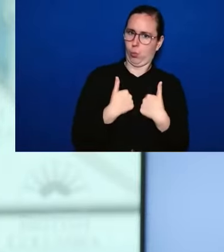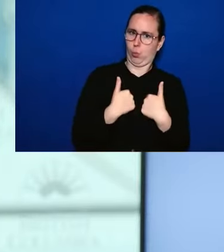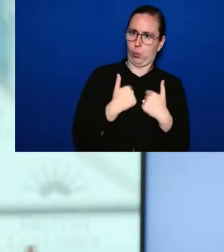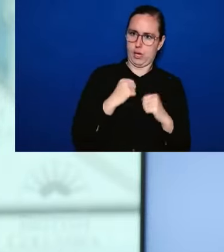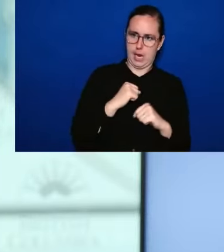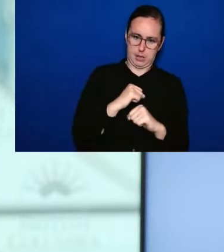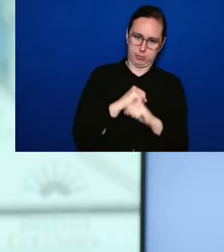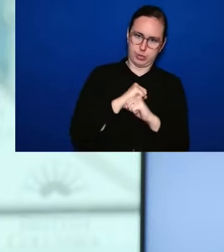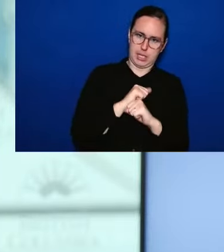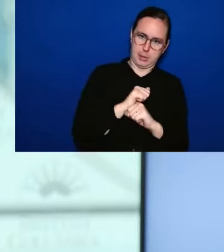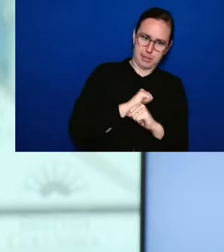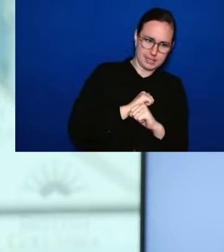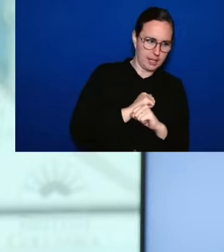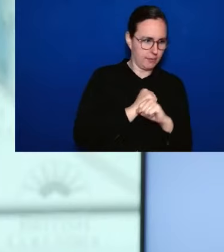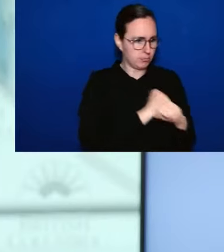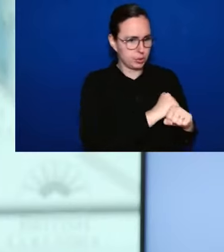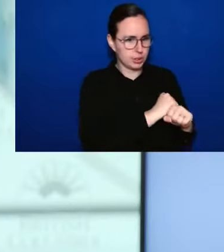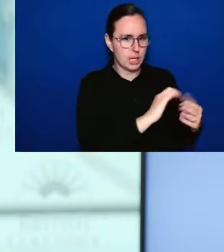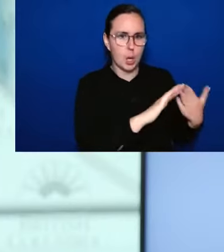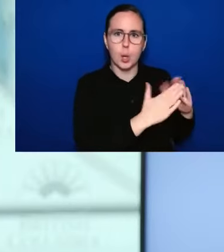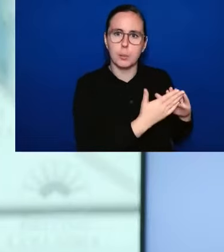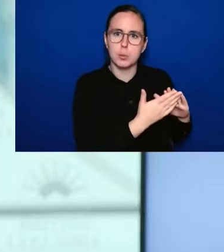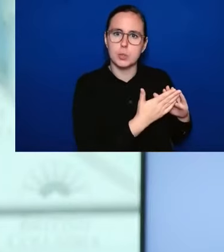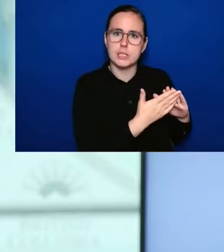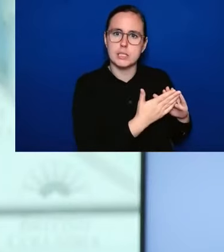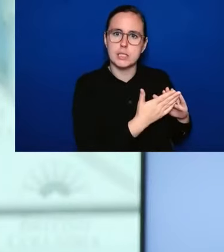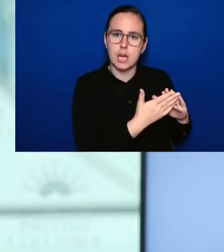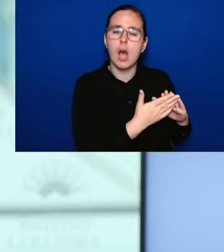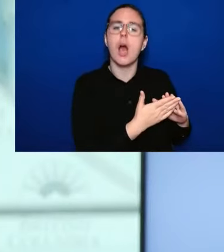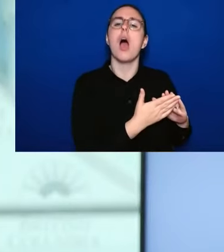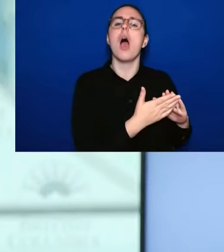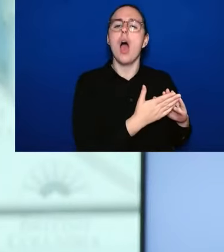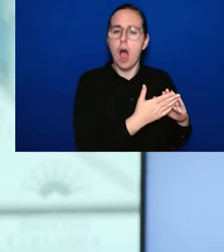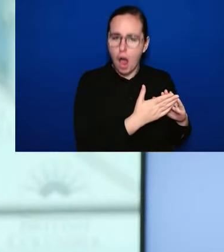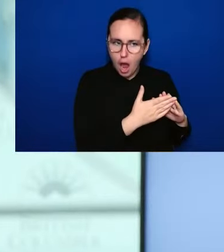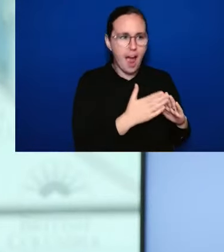protects the level of people